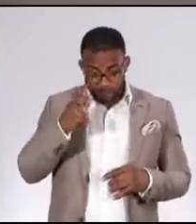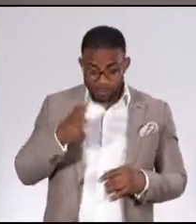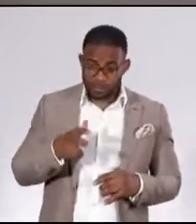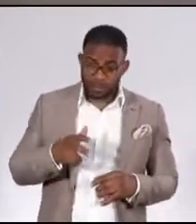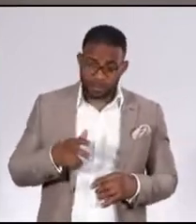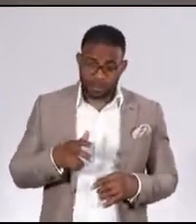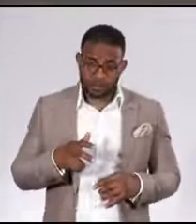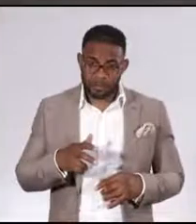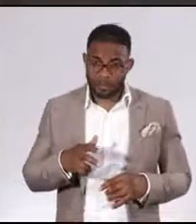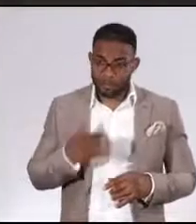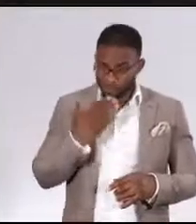Thank you.